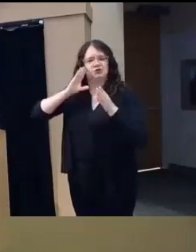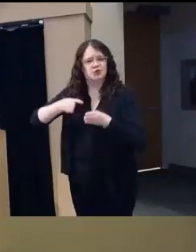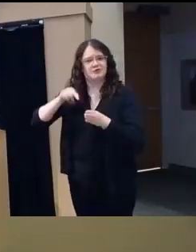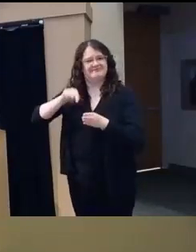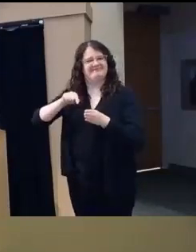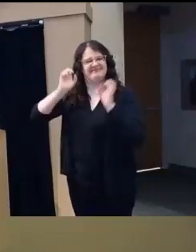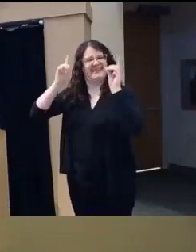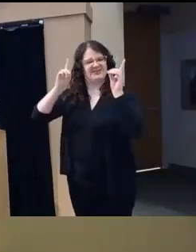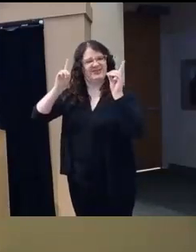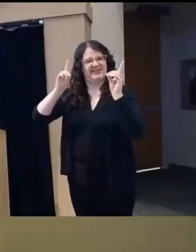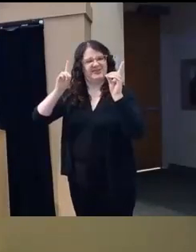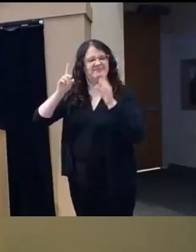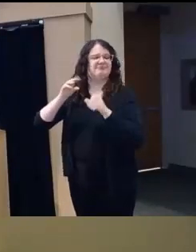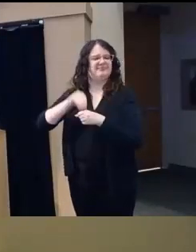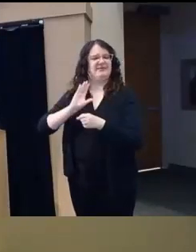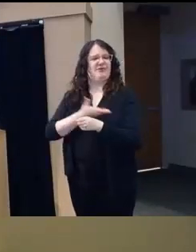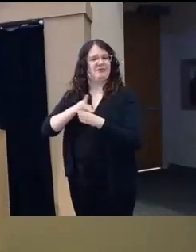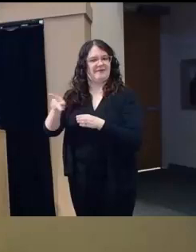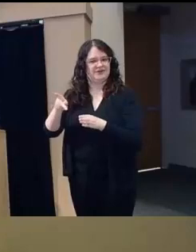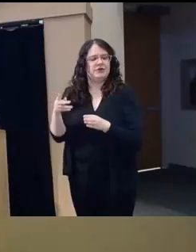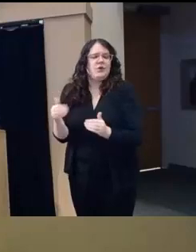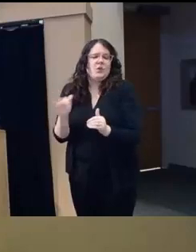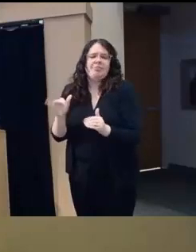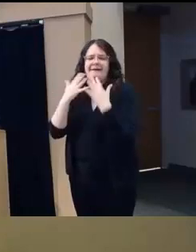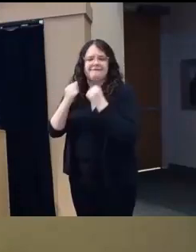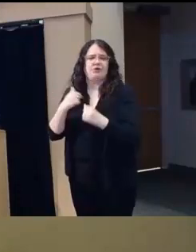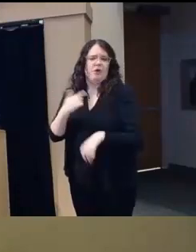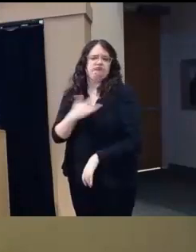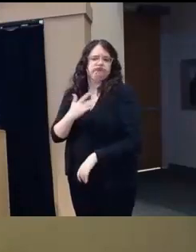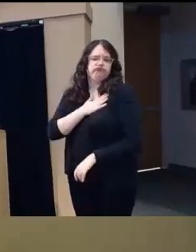interprofessionalism those values are near and dear to my heart and I'm excited to see where we